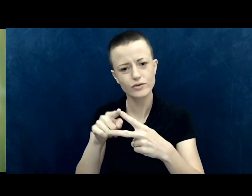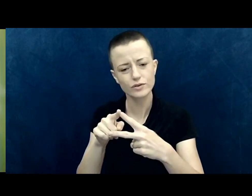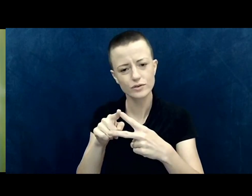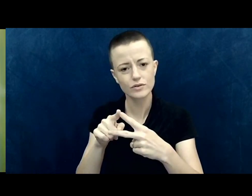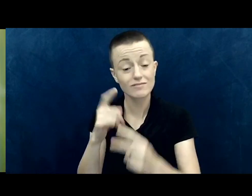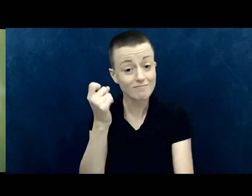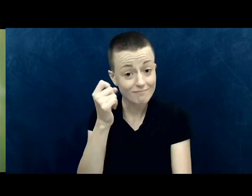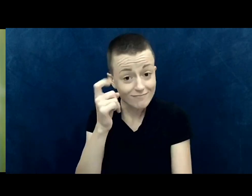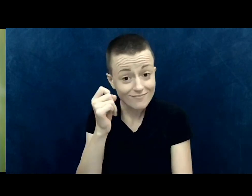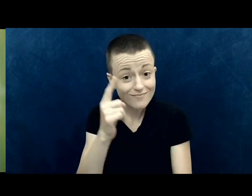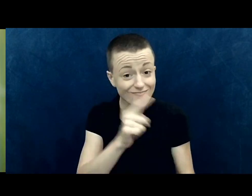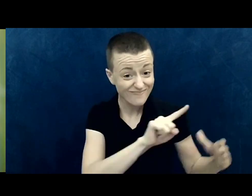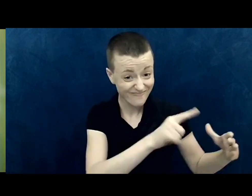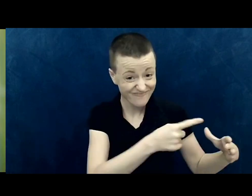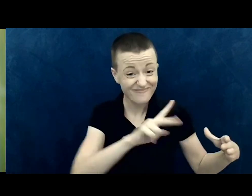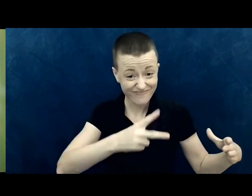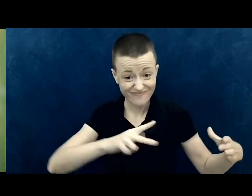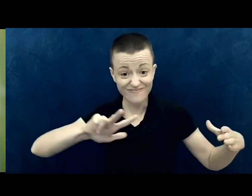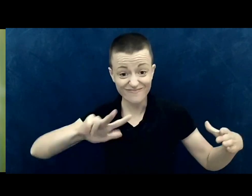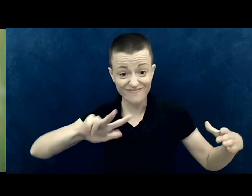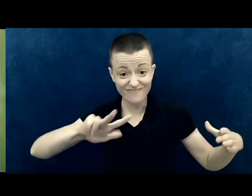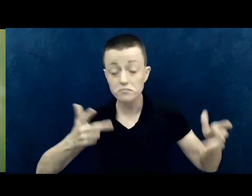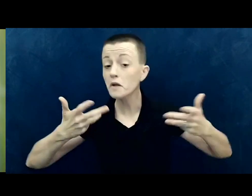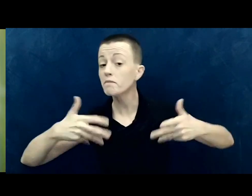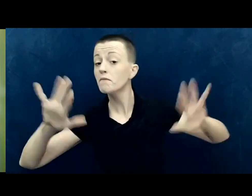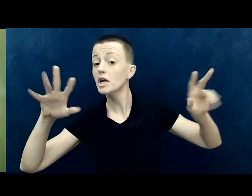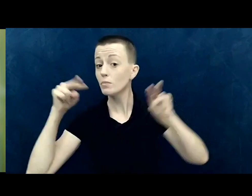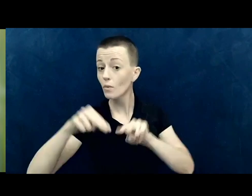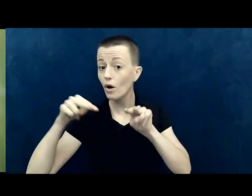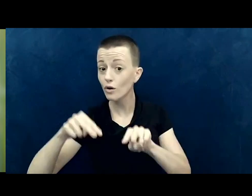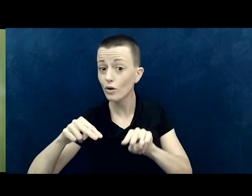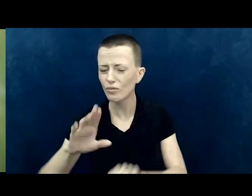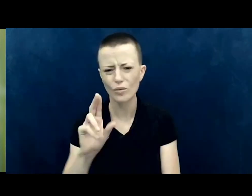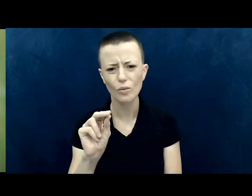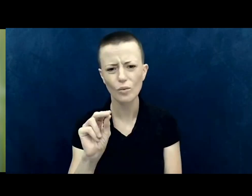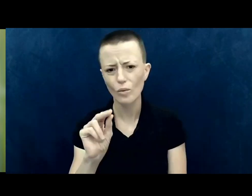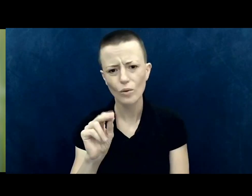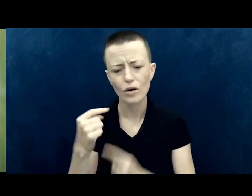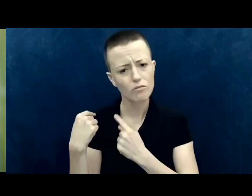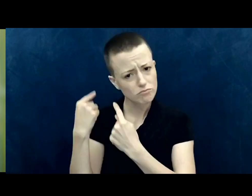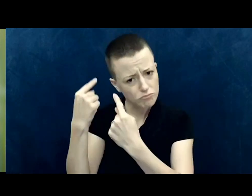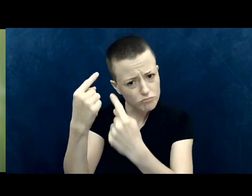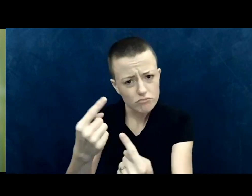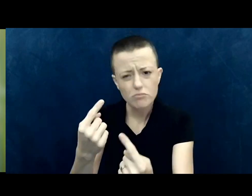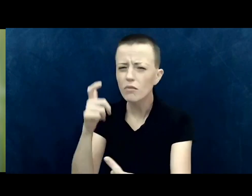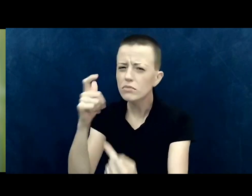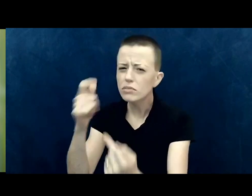And what's really important is that monitoring doesn't stop there. Phase three had thousands of volunteers,